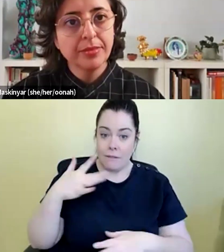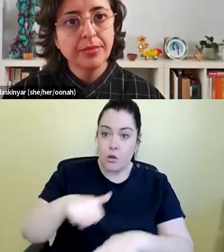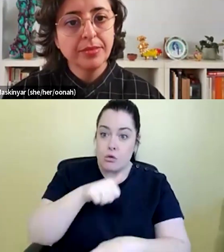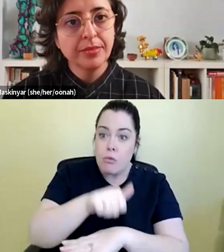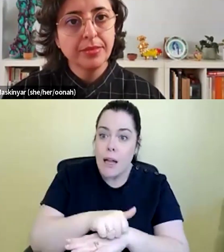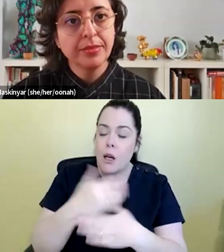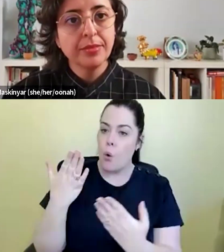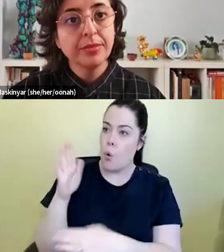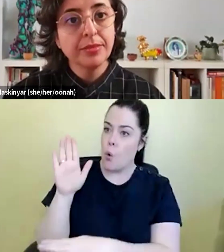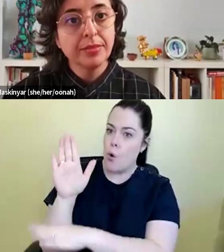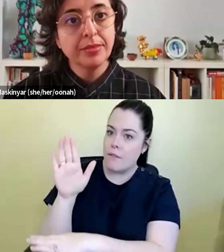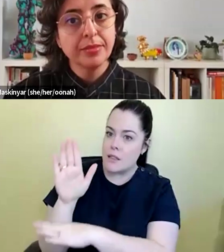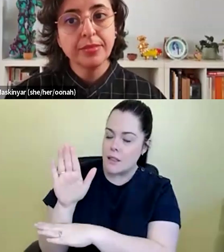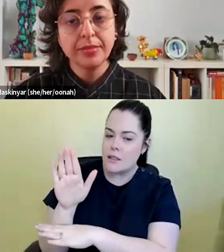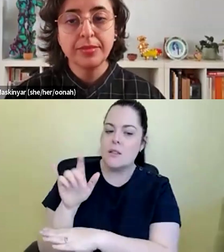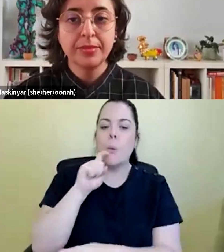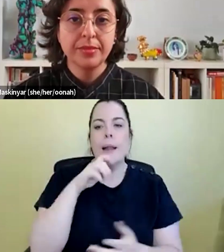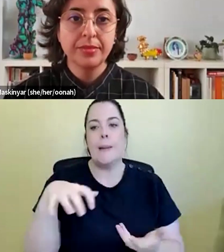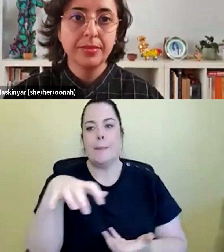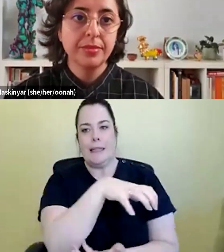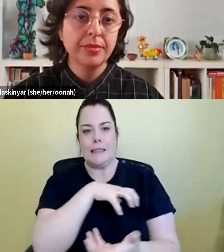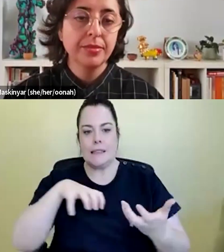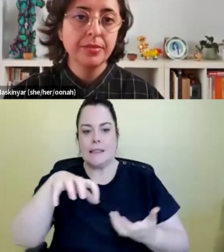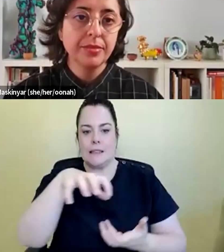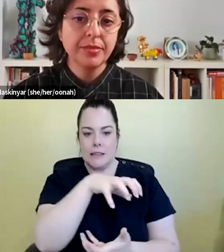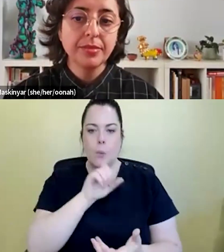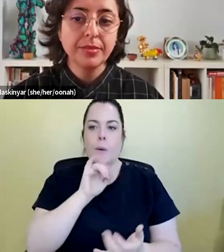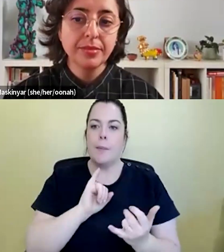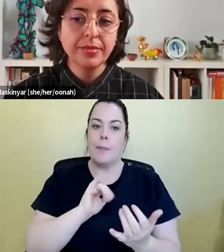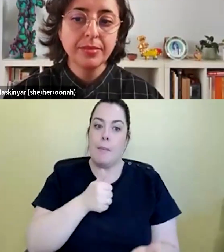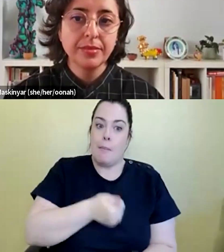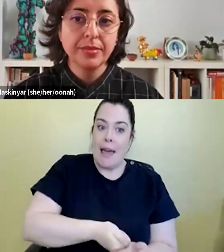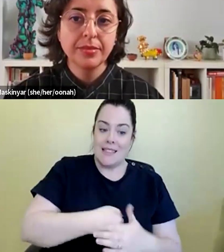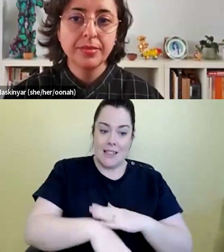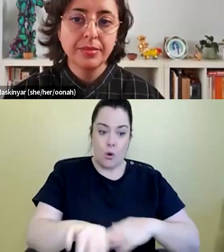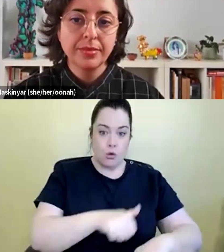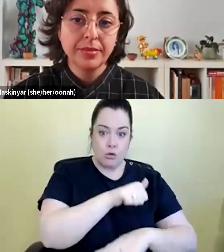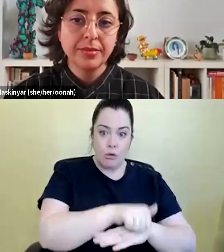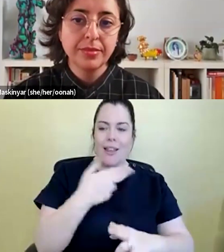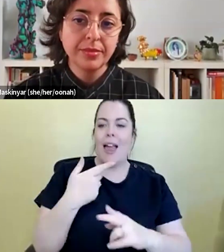There will be a mix. They will be based in Australia and overseas. This is to do a